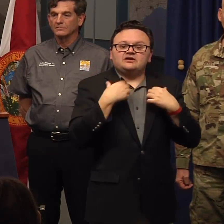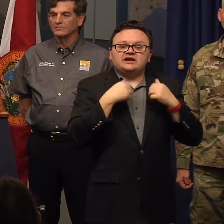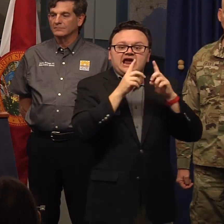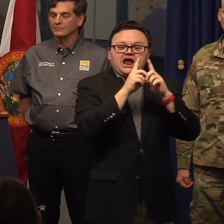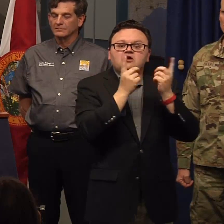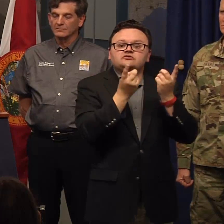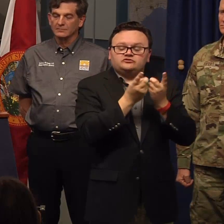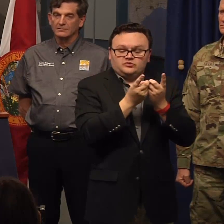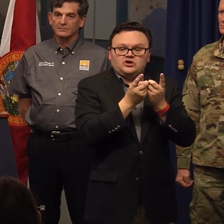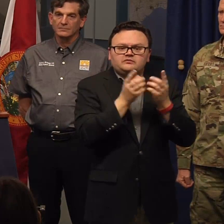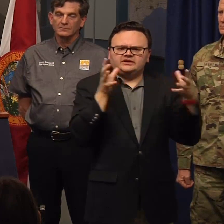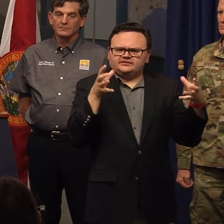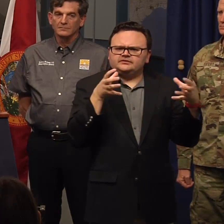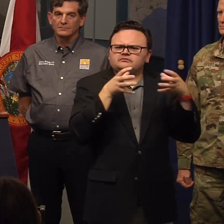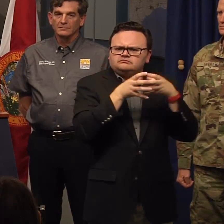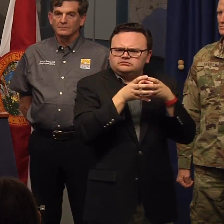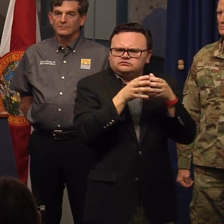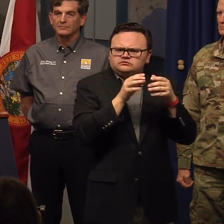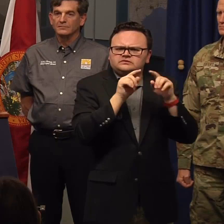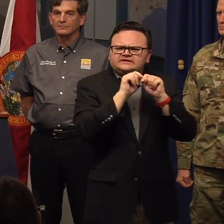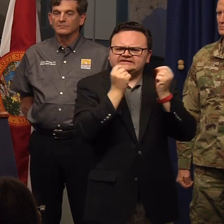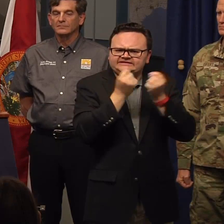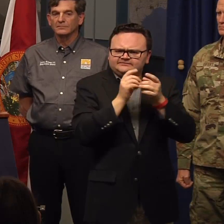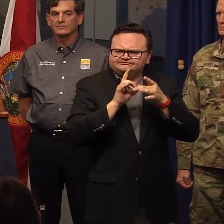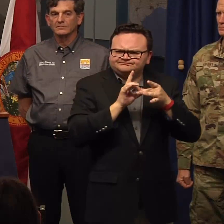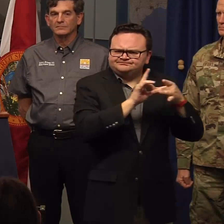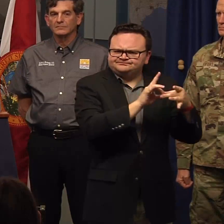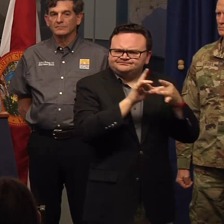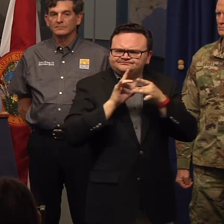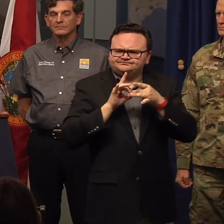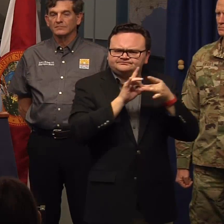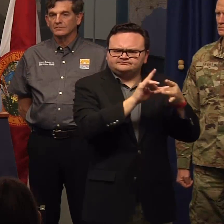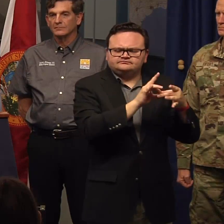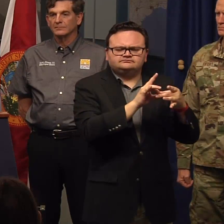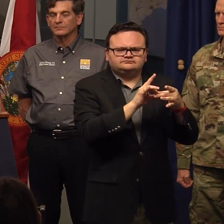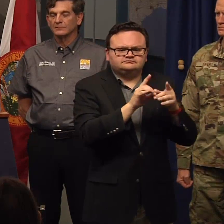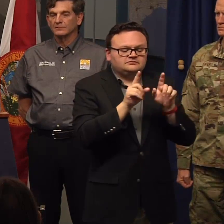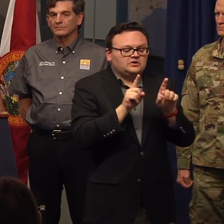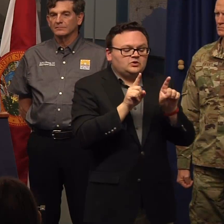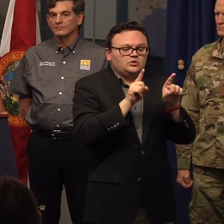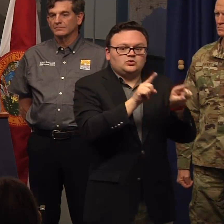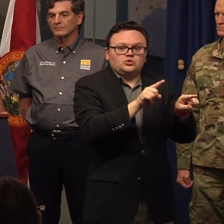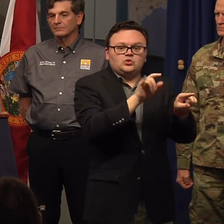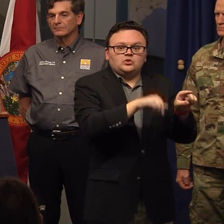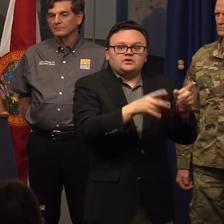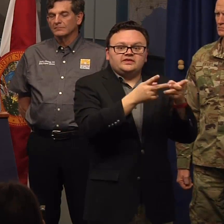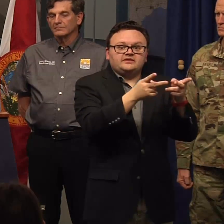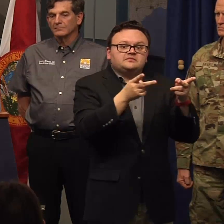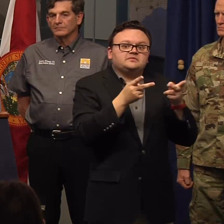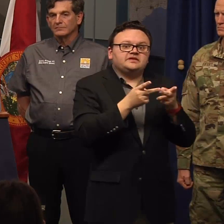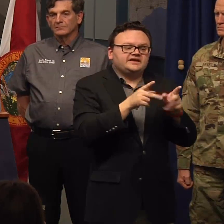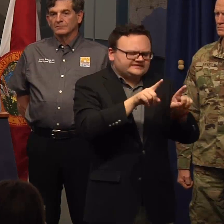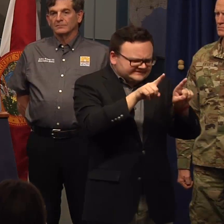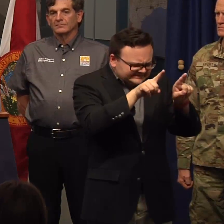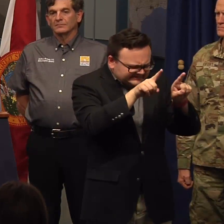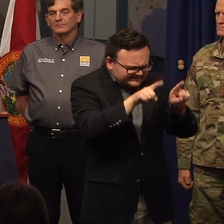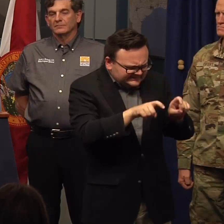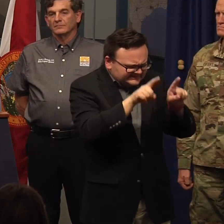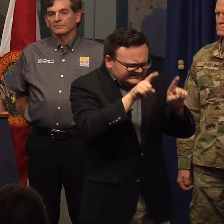AND THEY ARE COORDINATING WITH THEIR LOCAL COUNTY HEALTH DEPARTMENT, THERE'S AN IMMEDIATE EFFORT TO ENSURE THAT INDIVIDUAL IS TESTED. WE ARE DEPLOYING A JOINT TEAM BETWEEN MY AGENCY AND THE